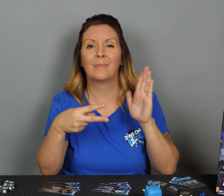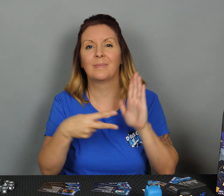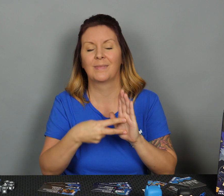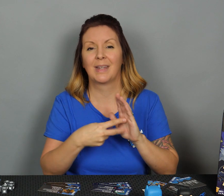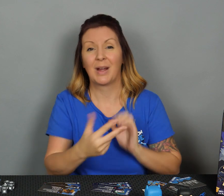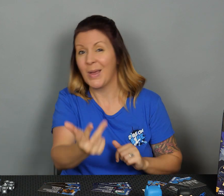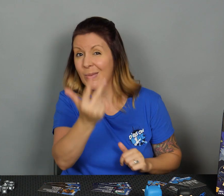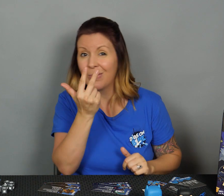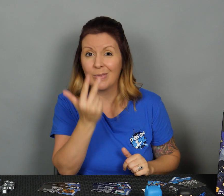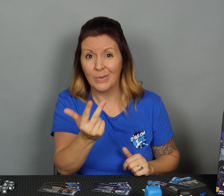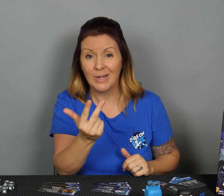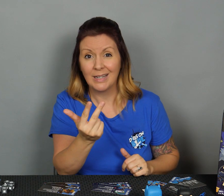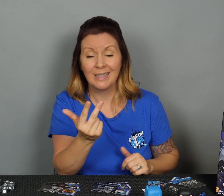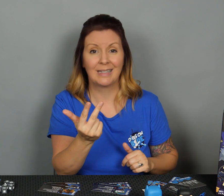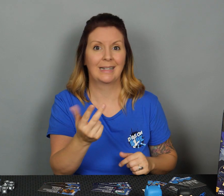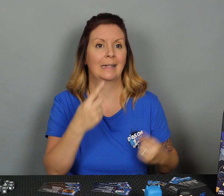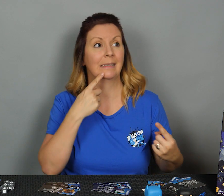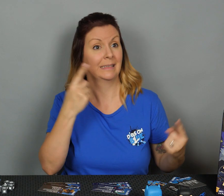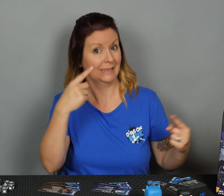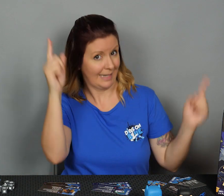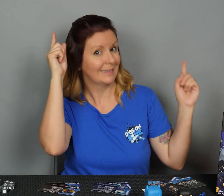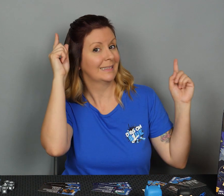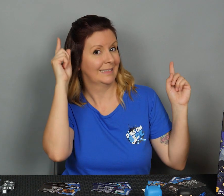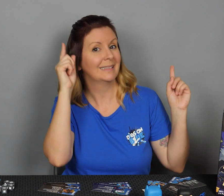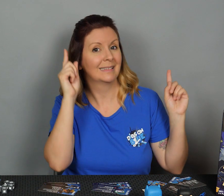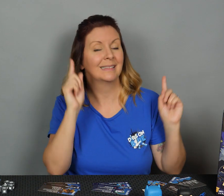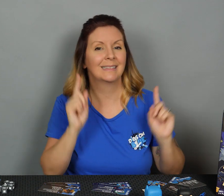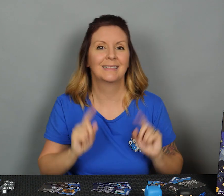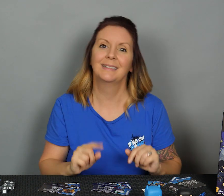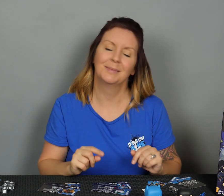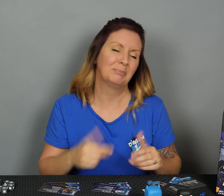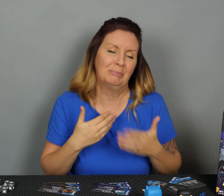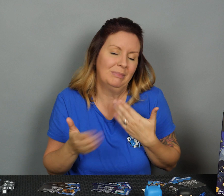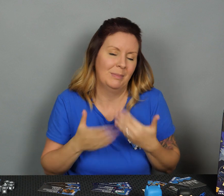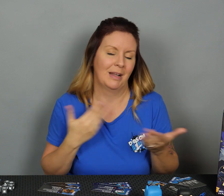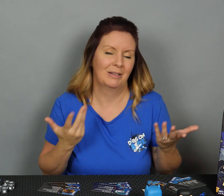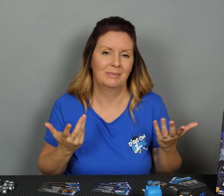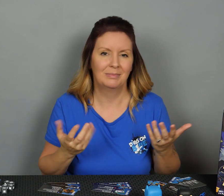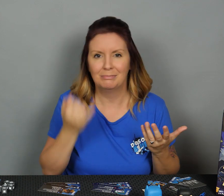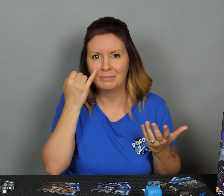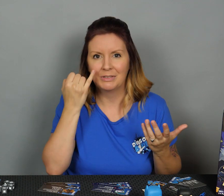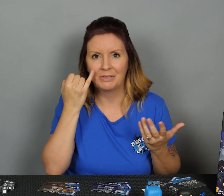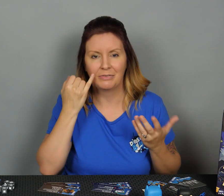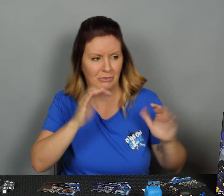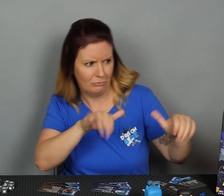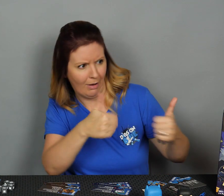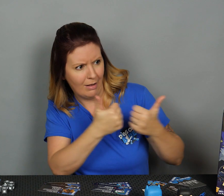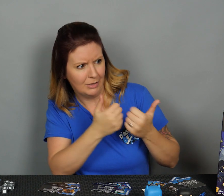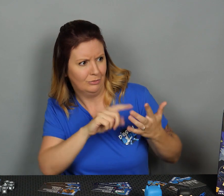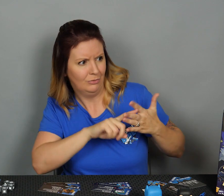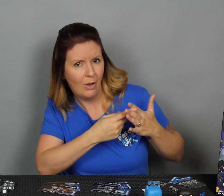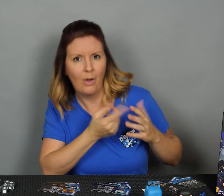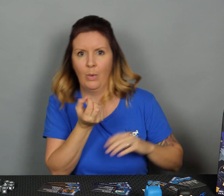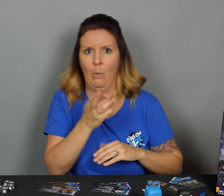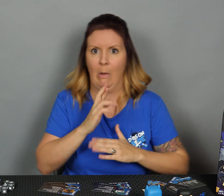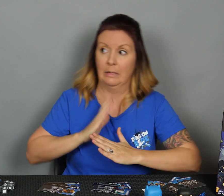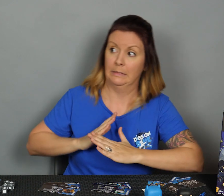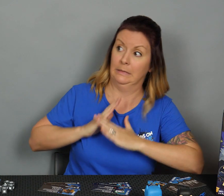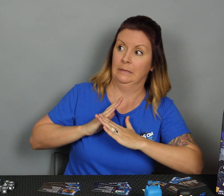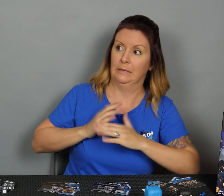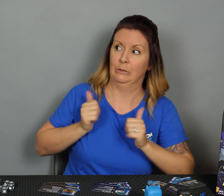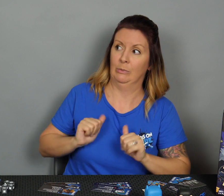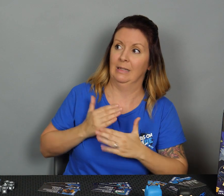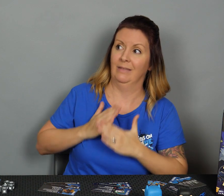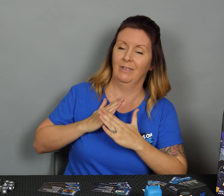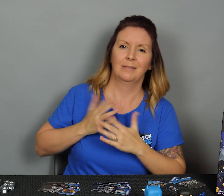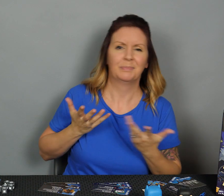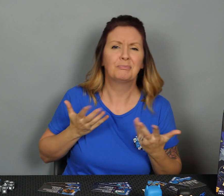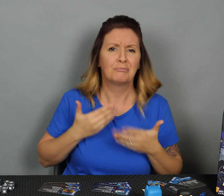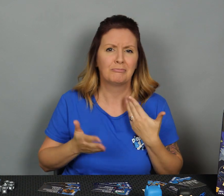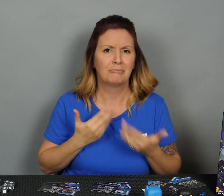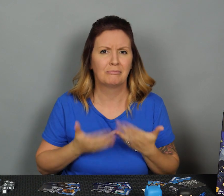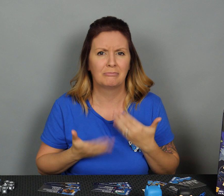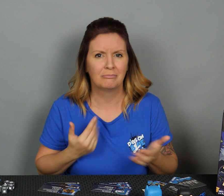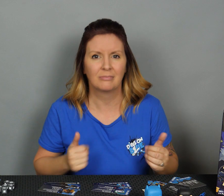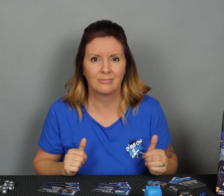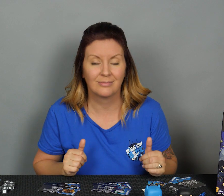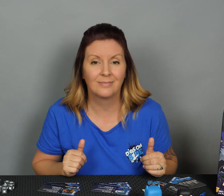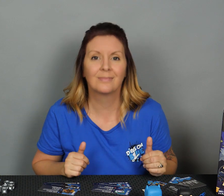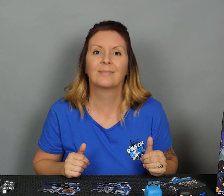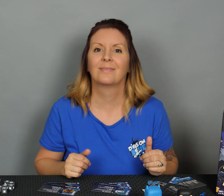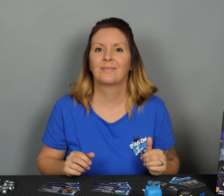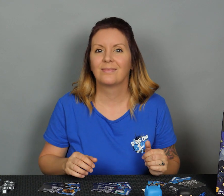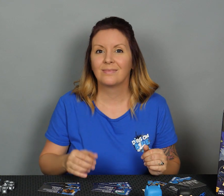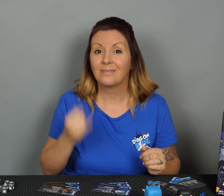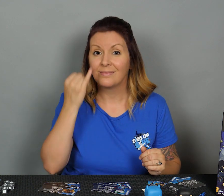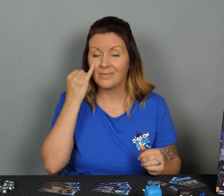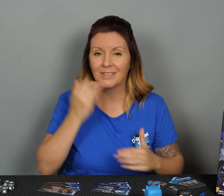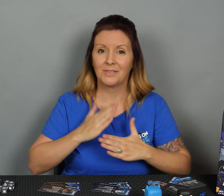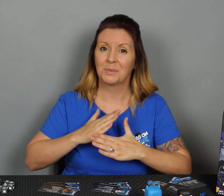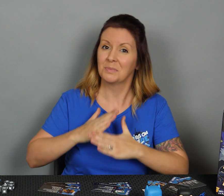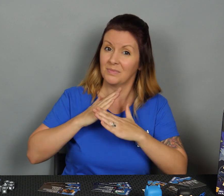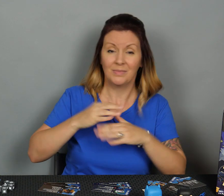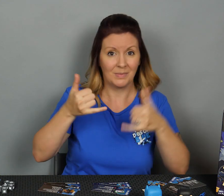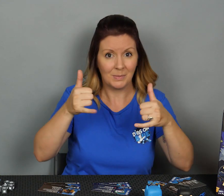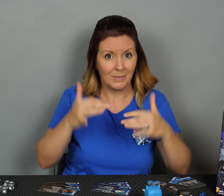Rolling 3 exclamation points mean 3 successes no matter if you are challenging or defending.